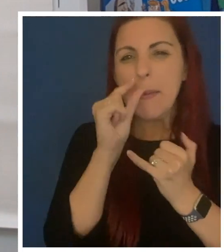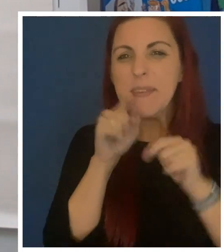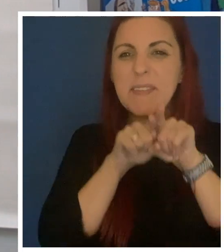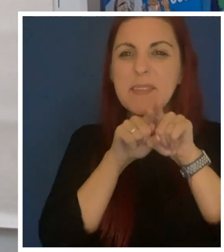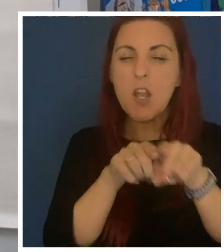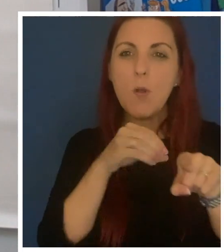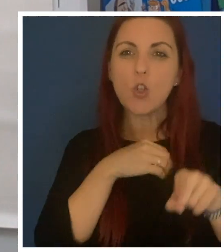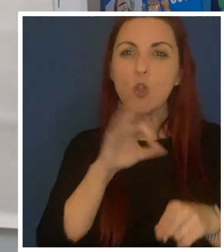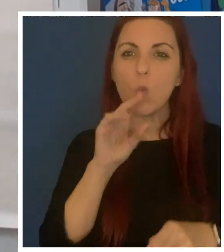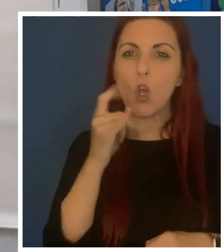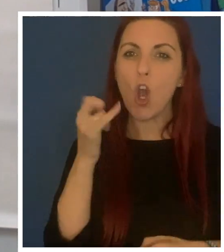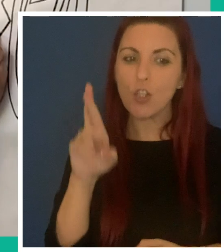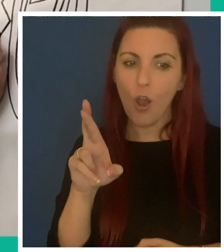draw some sausage shapes.